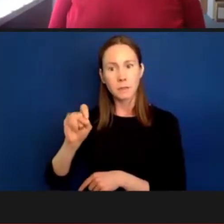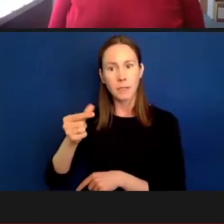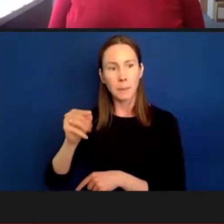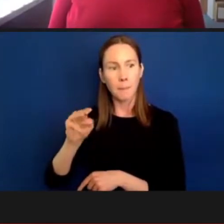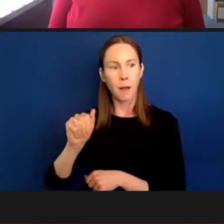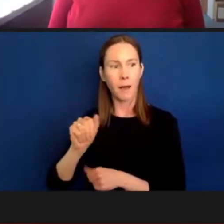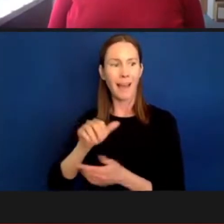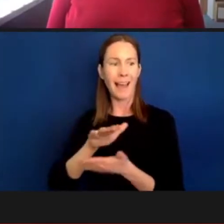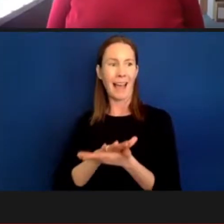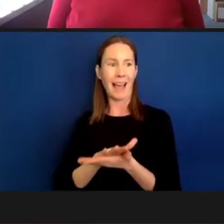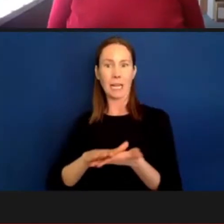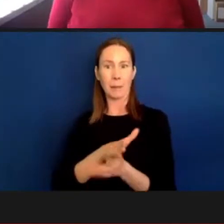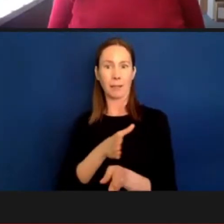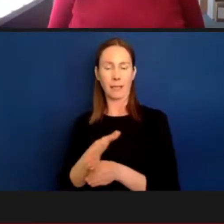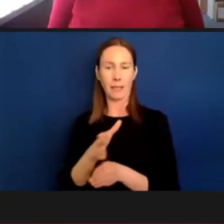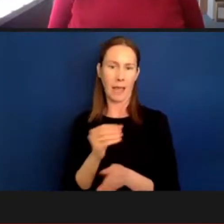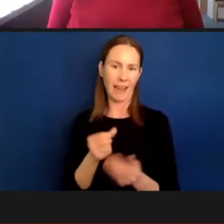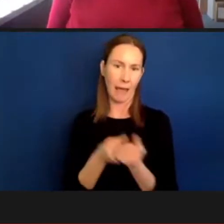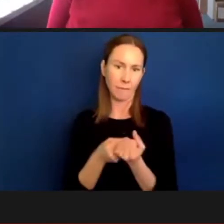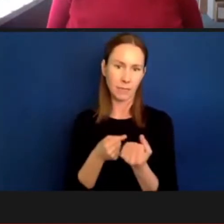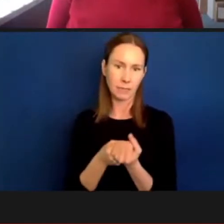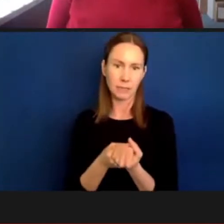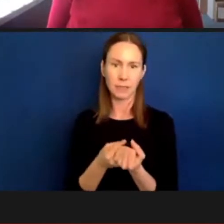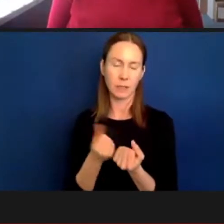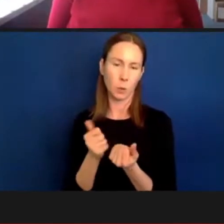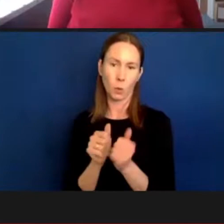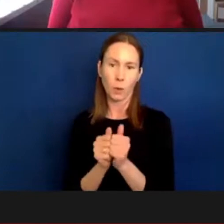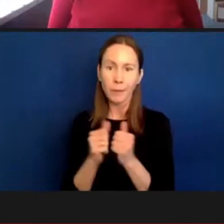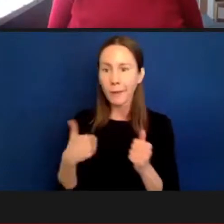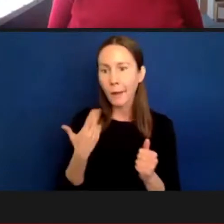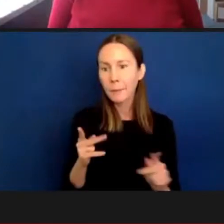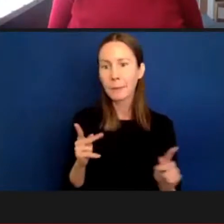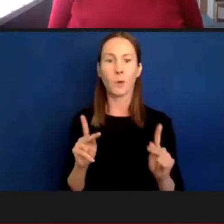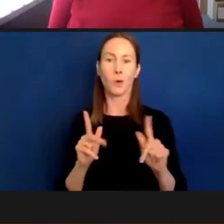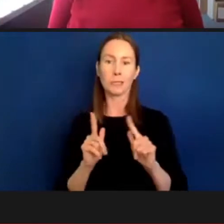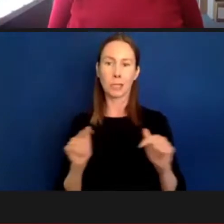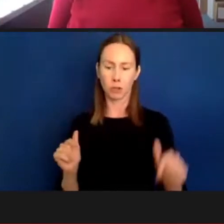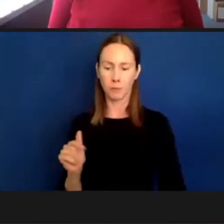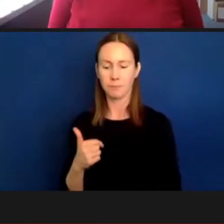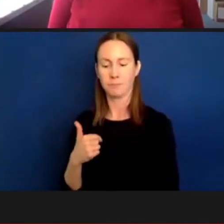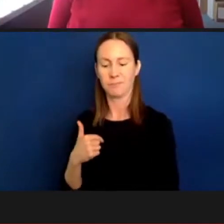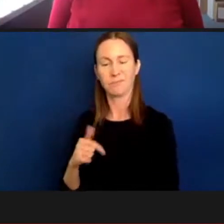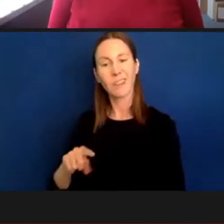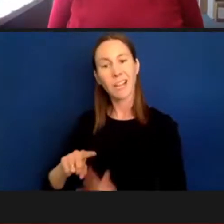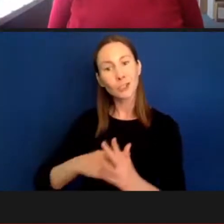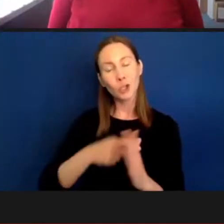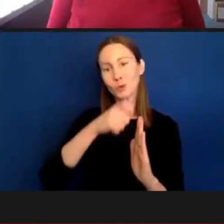and doing interventions with young people, et cetera, et cetera. And started to write and talk about it.